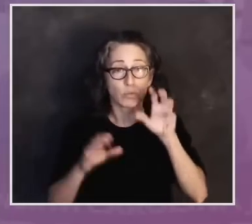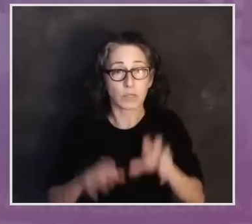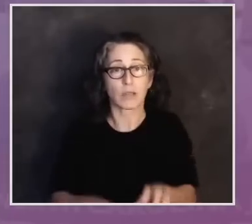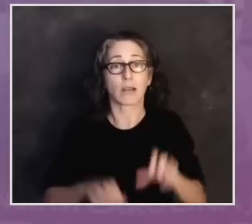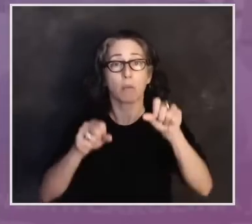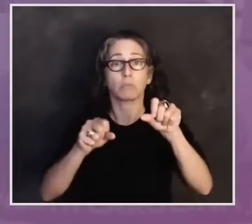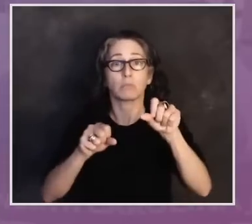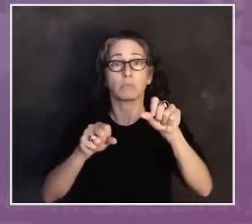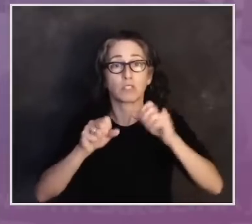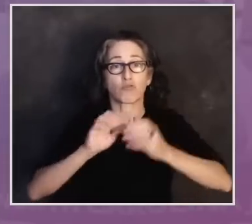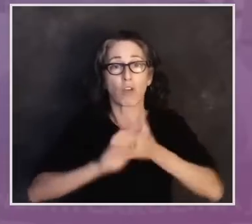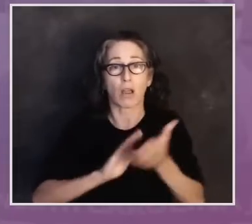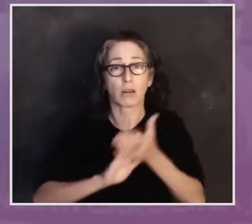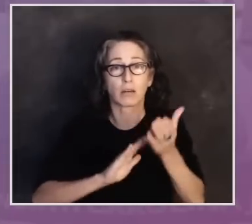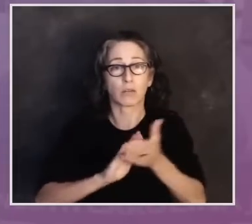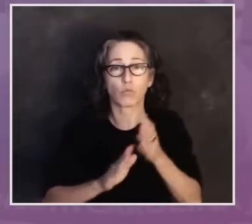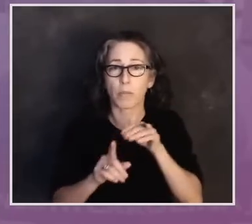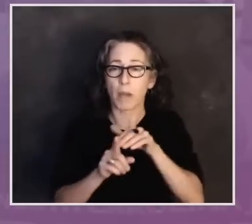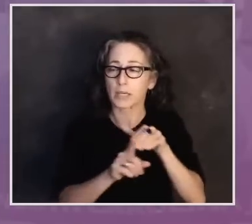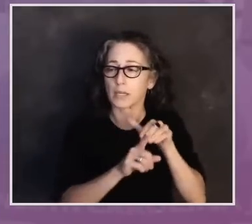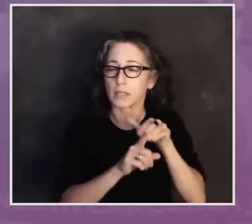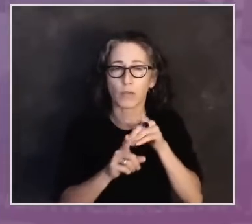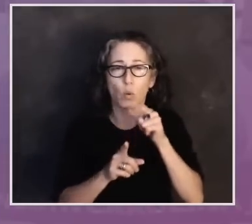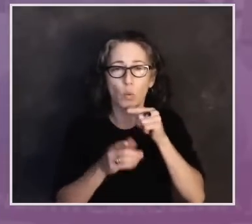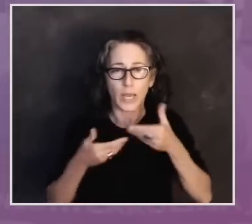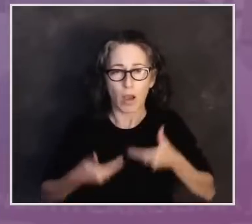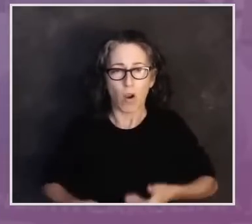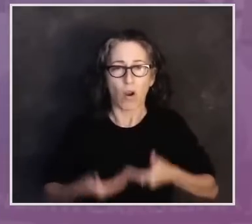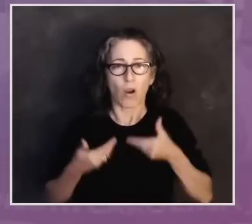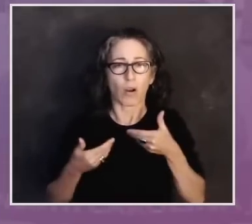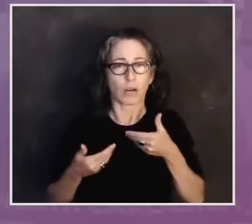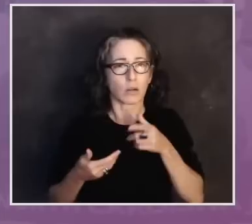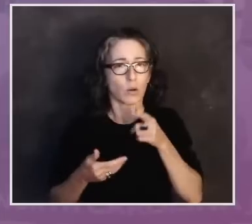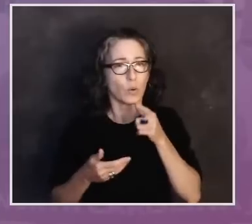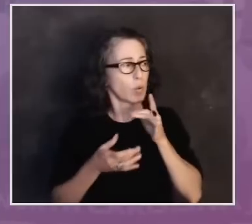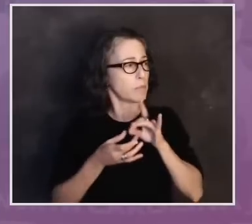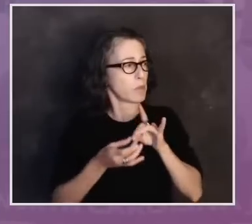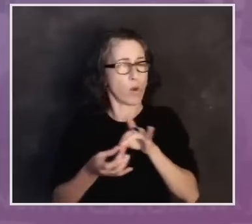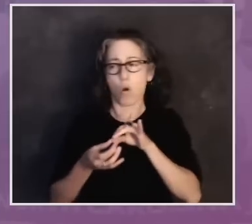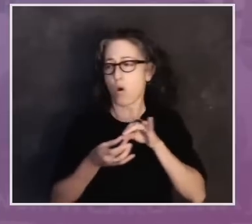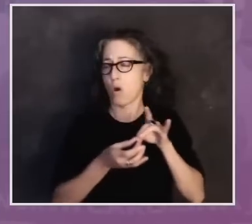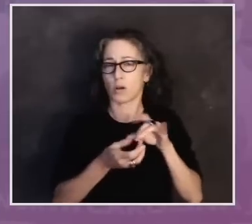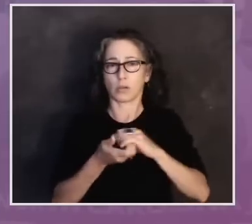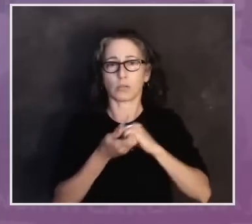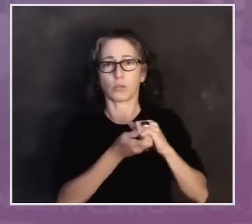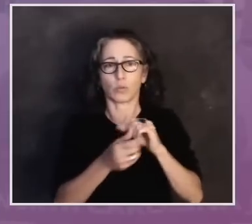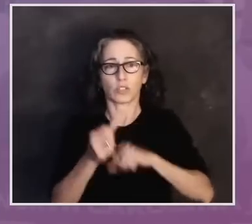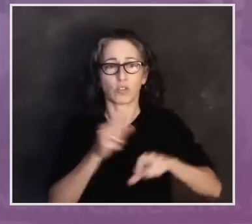AND VICE PRESIDENT BIDEN TO TAKE THE HELM AND REMIND US OF